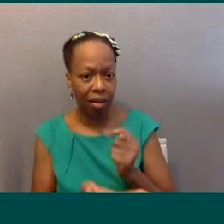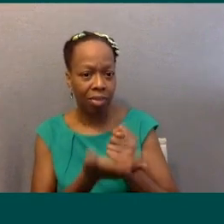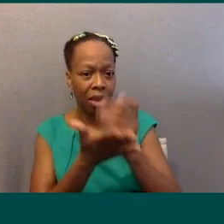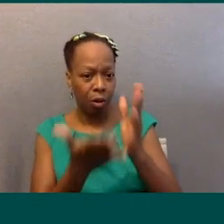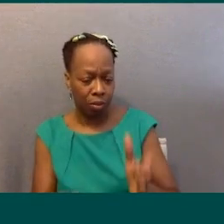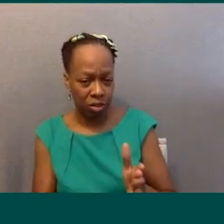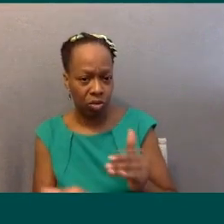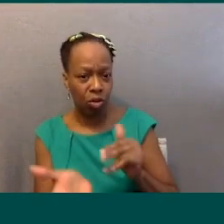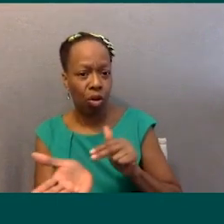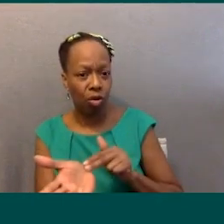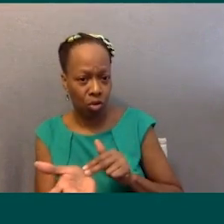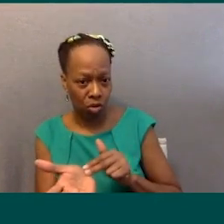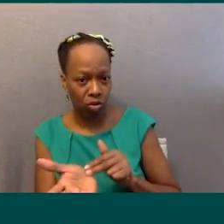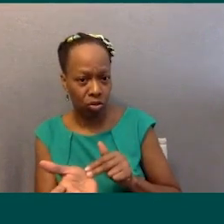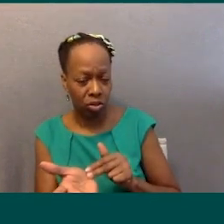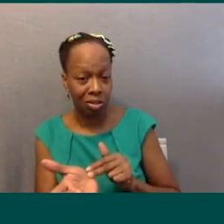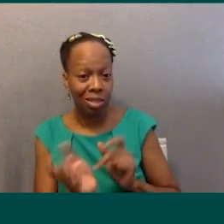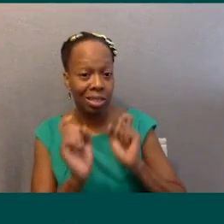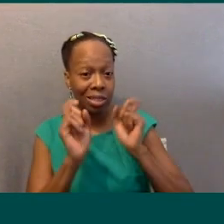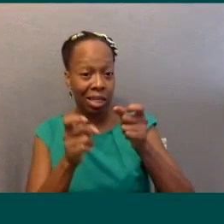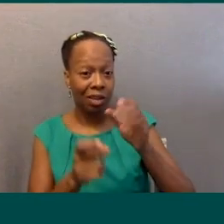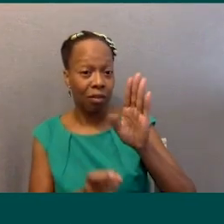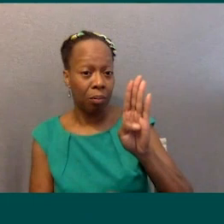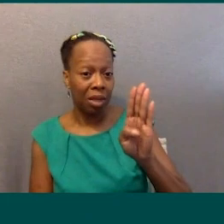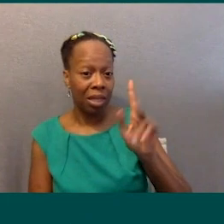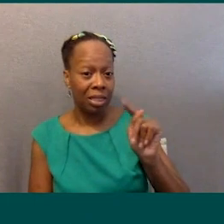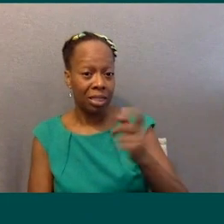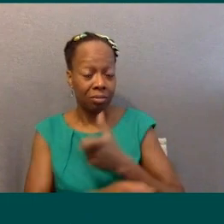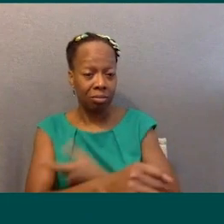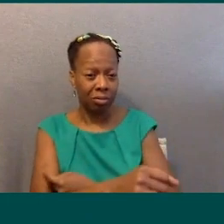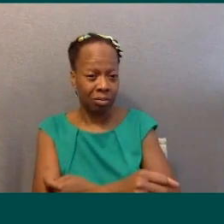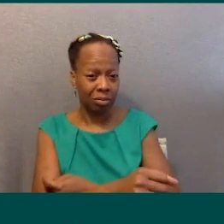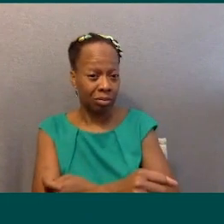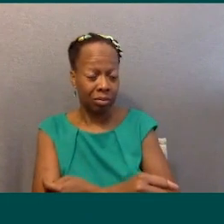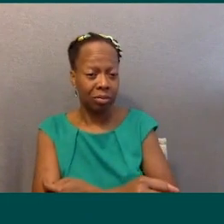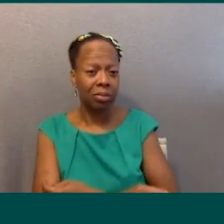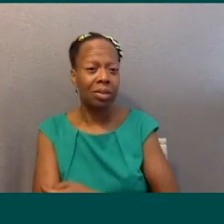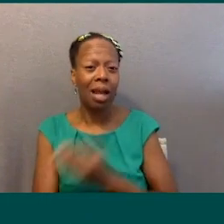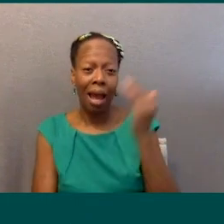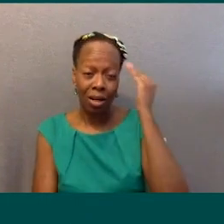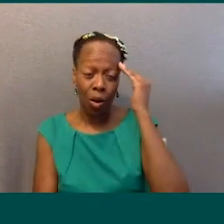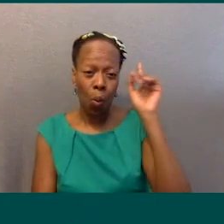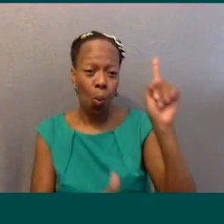asked me to teach him so he can do botulinum toxin injection for the people with cerebral palsy.